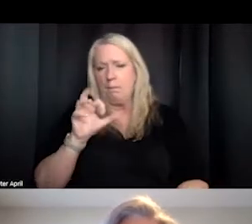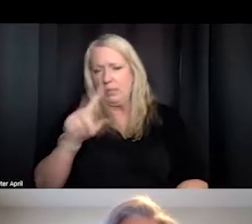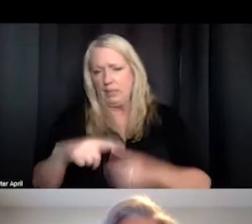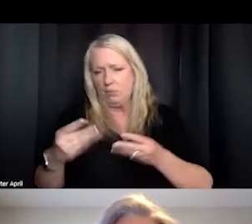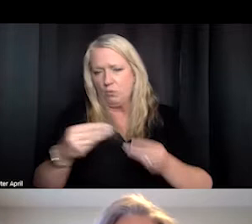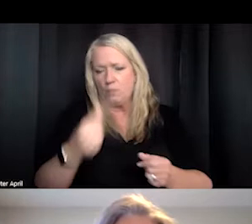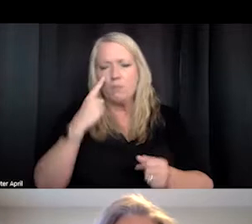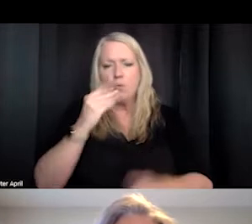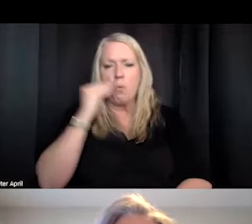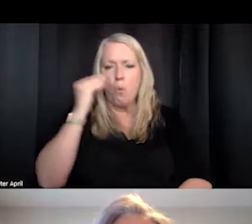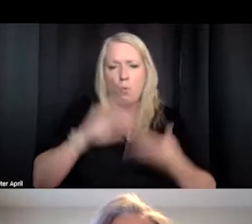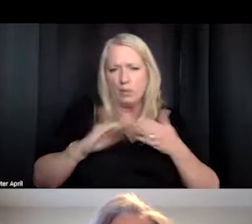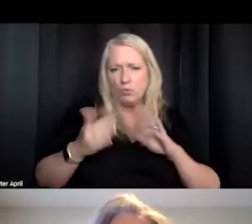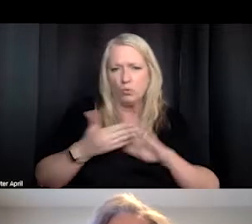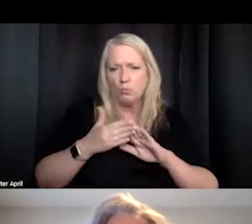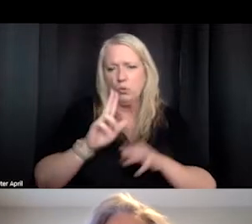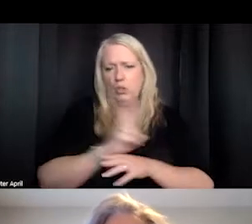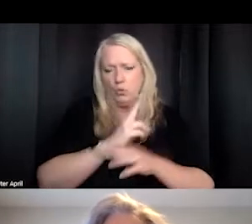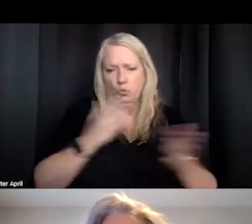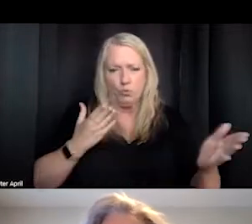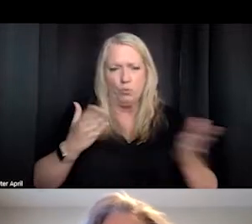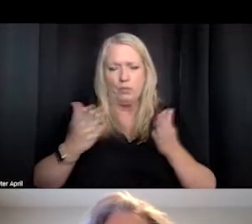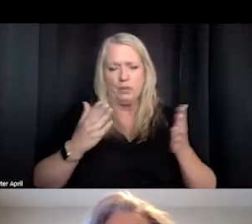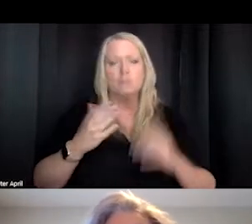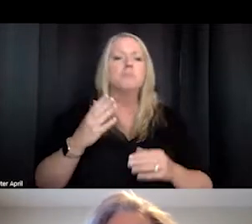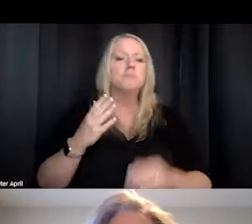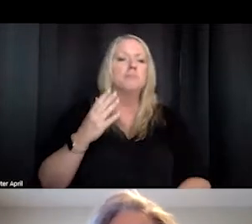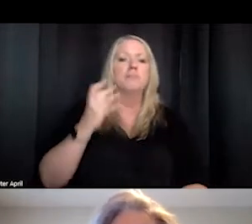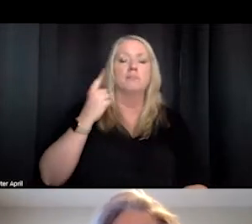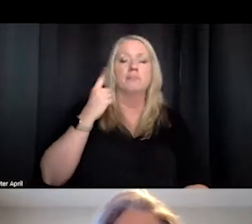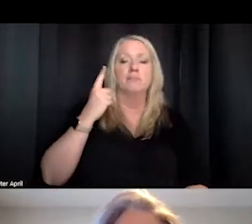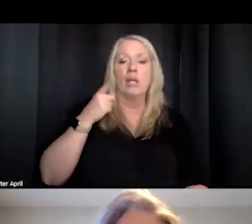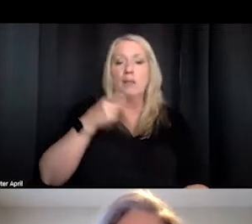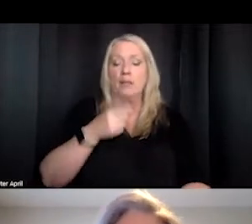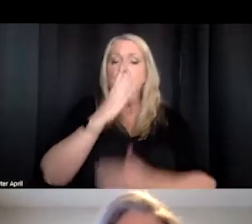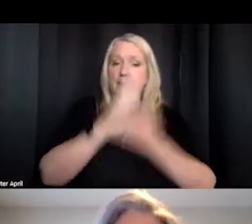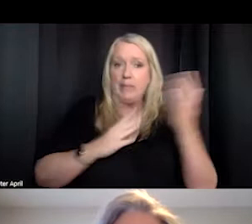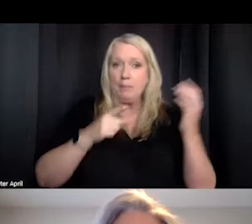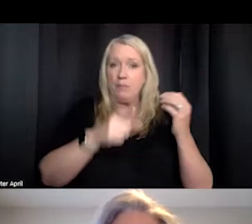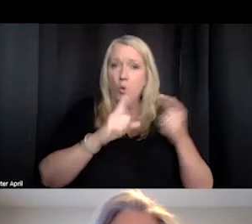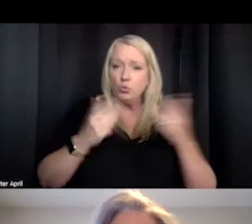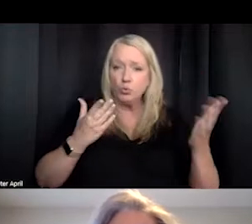TEE BASED SERVICES. CERTAINLY WHILE FOE COULD HAS BEEN ON SOME OF THE SERVICES OFTEN PROVIDED